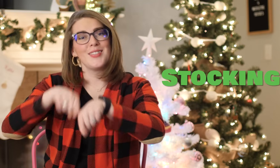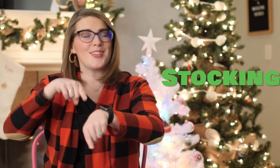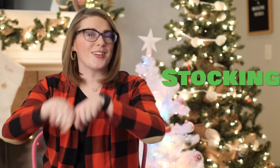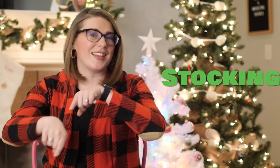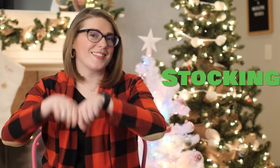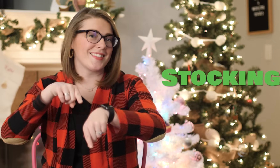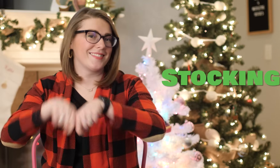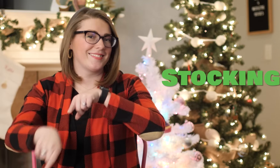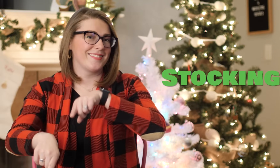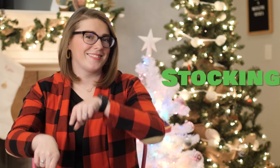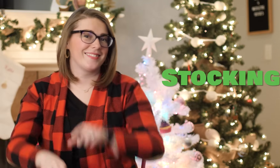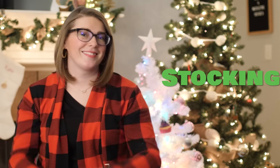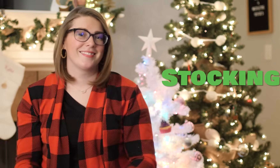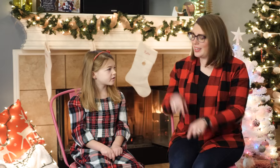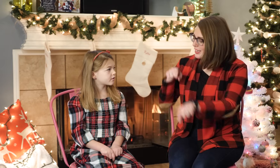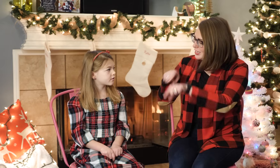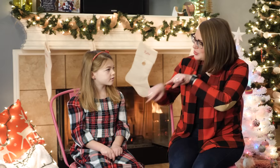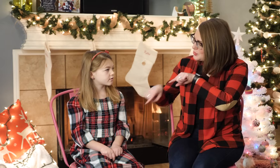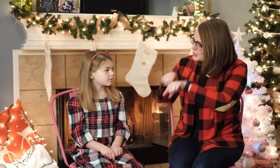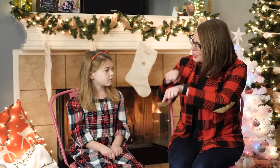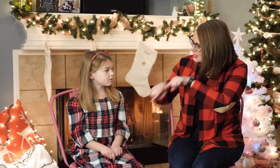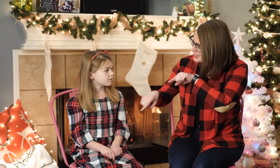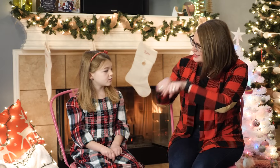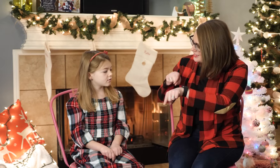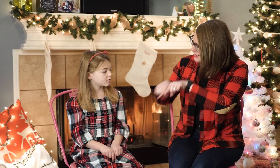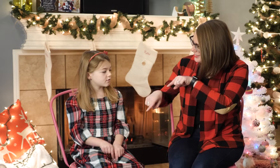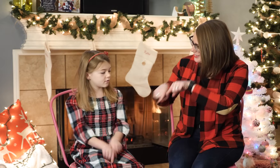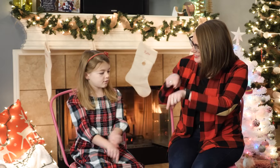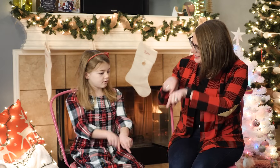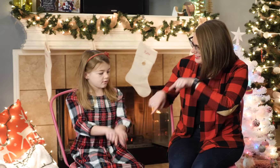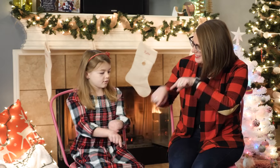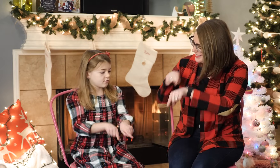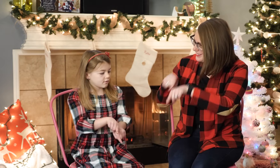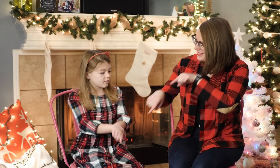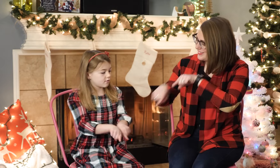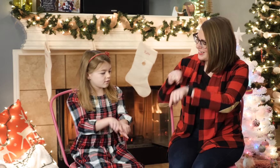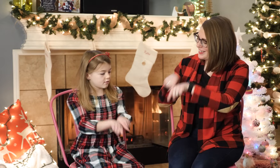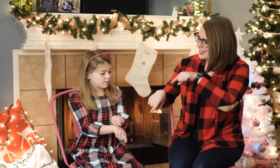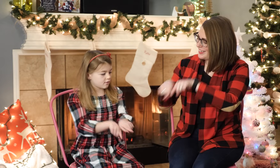STOCKINGS Can you do stockings? Very good.